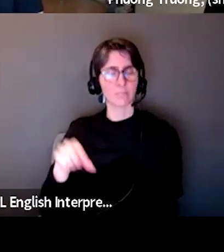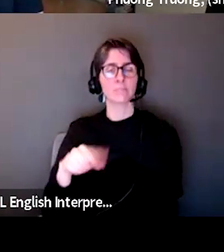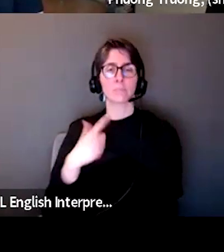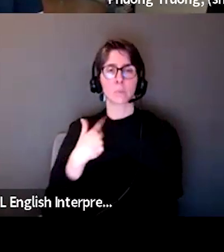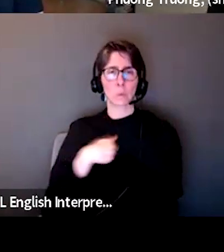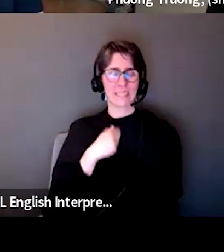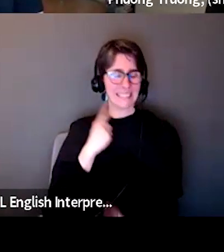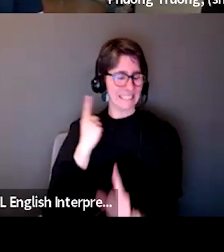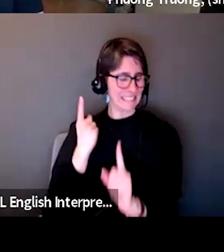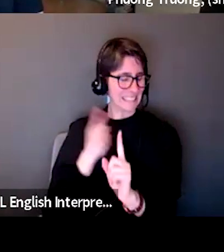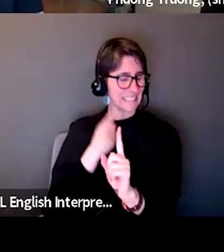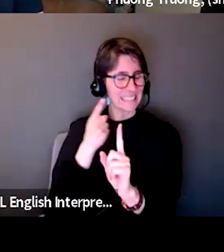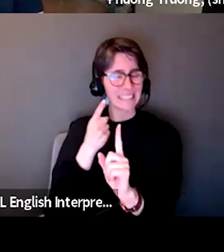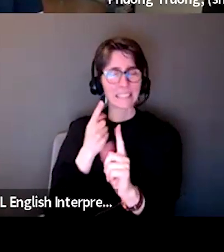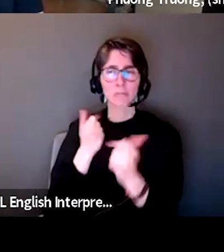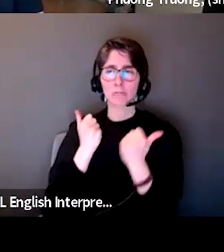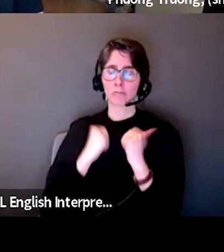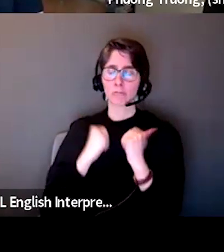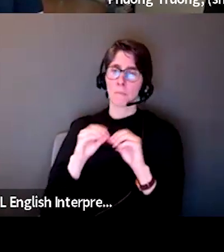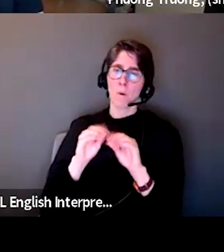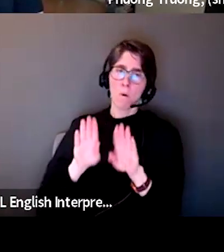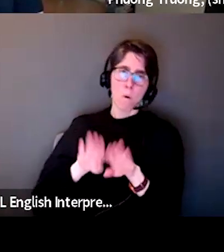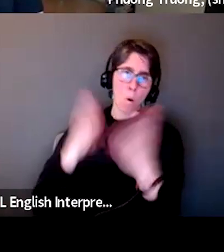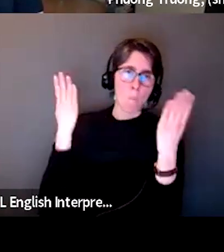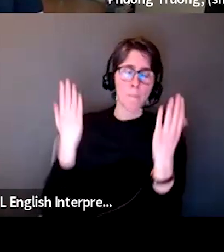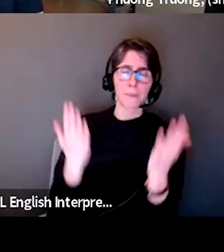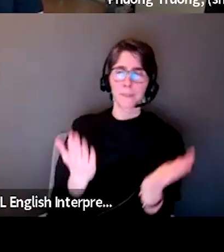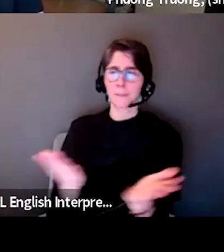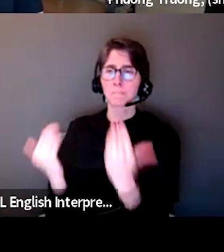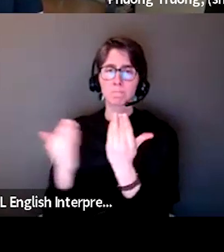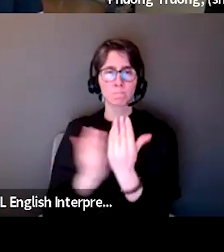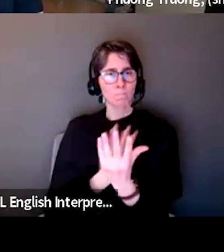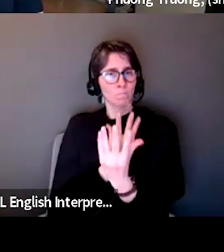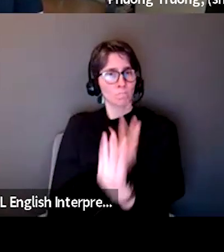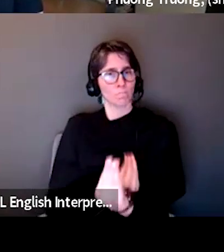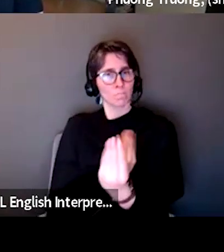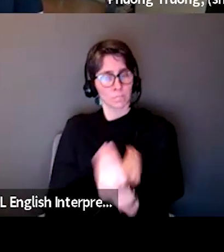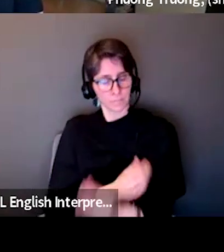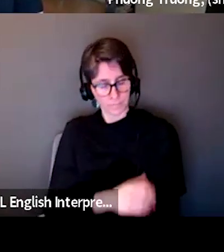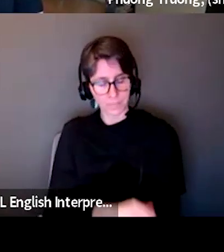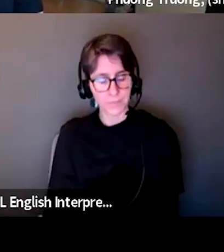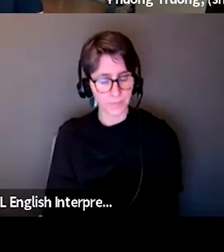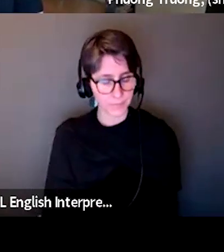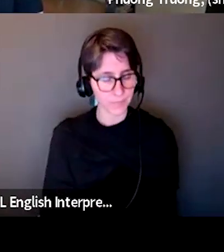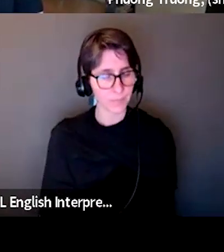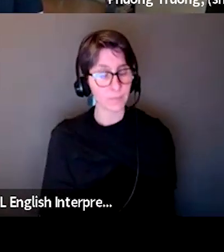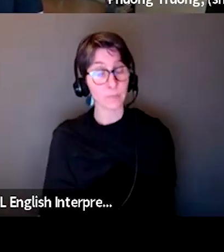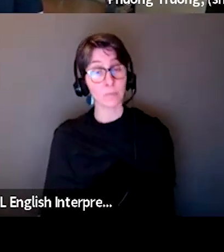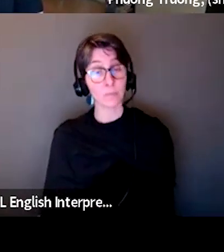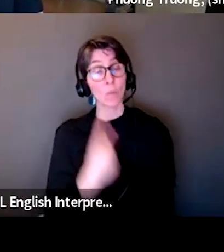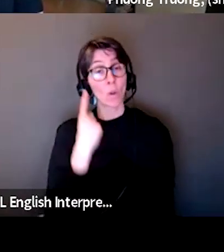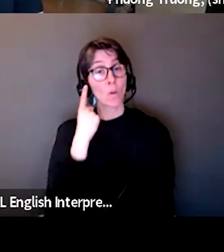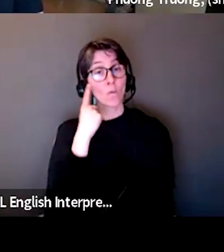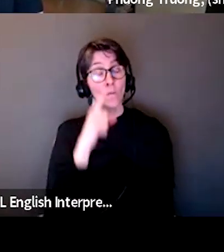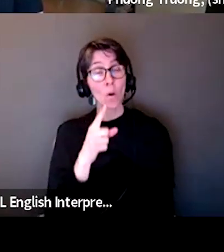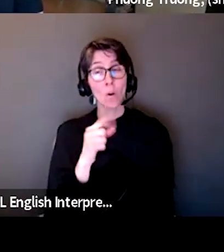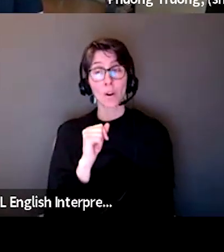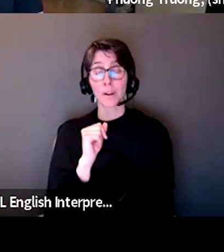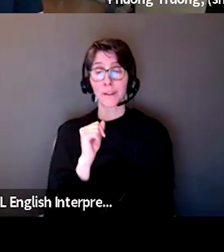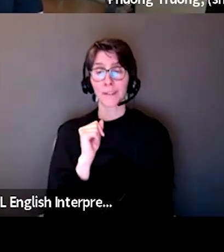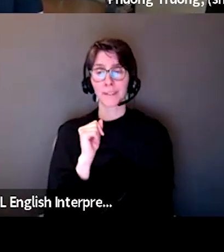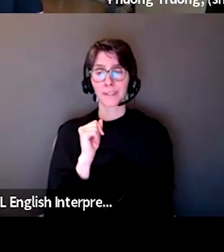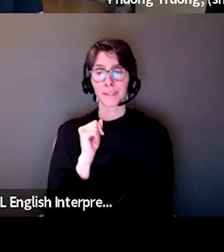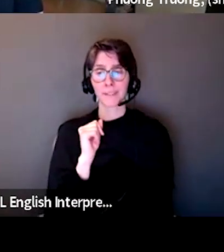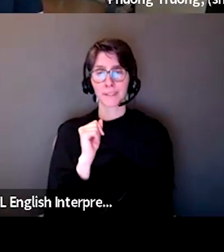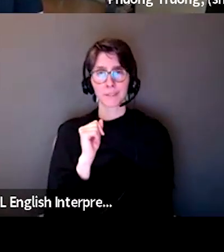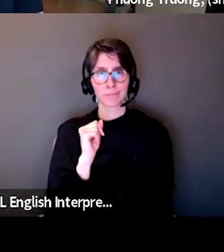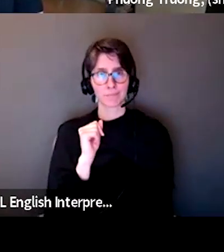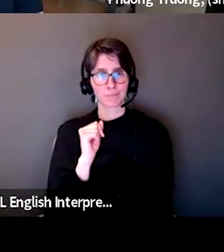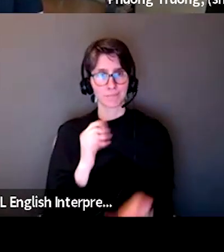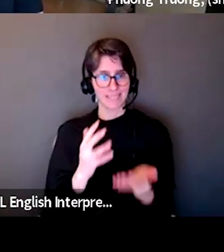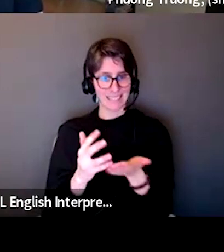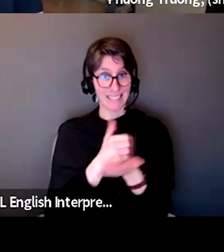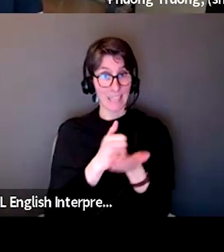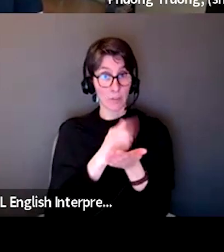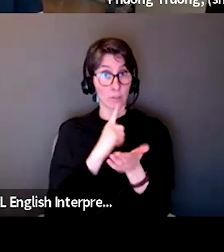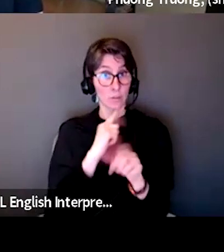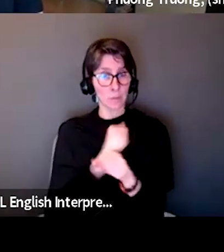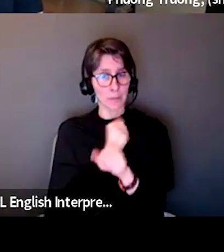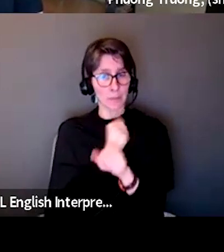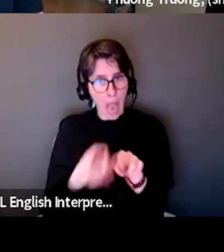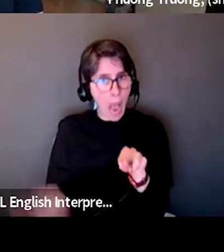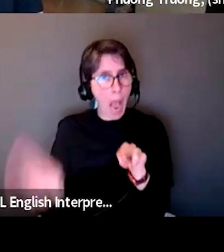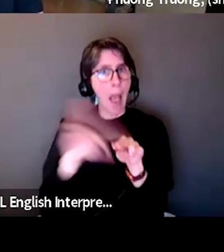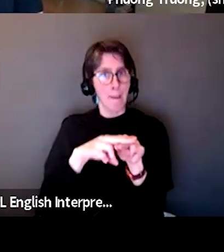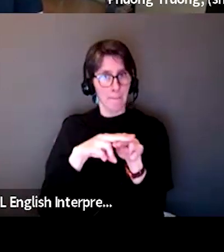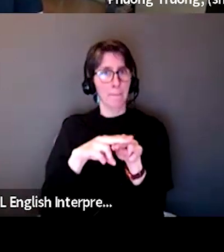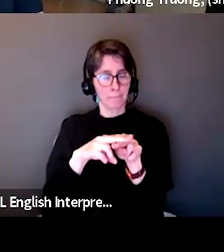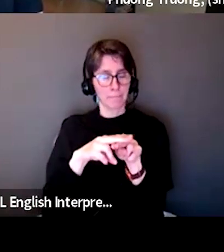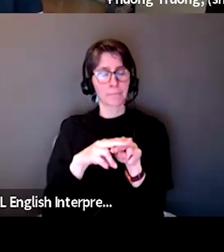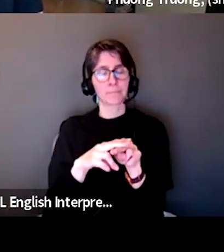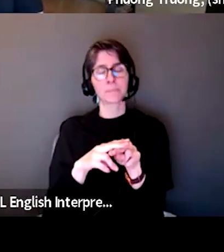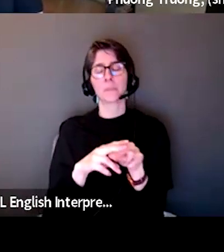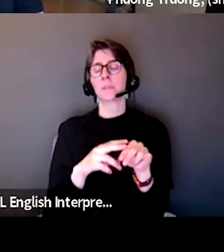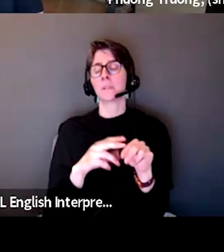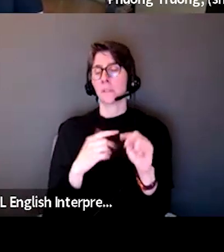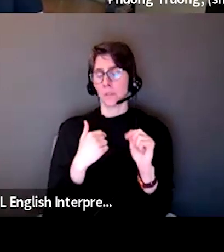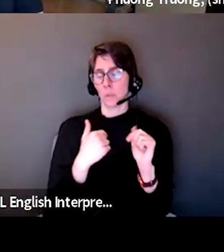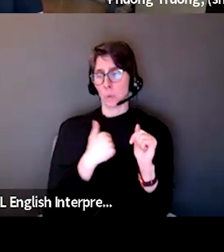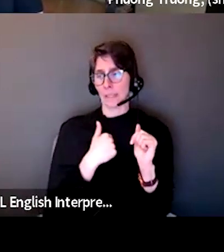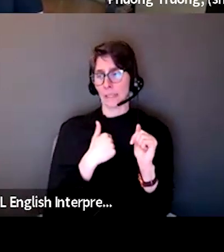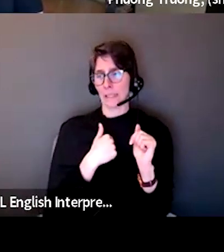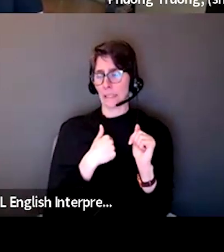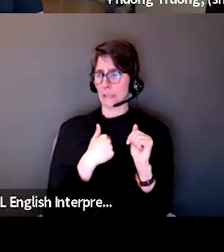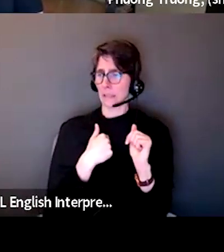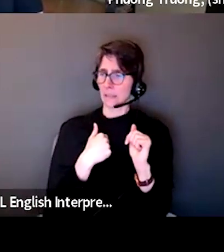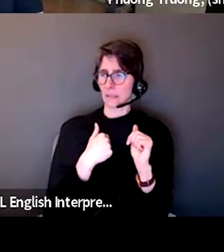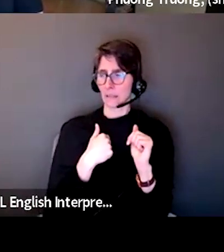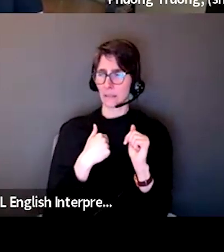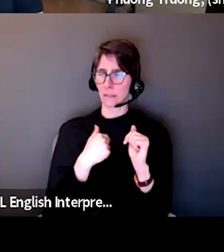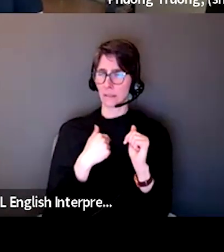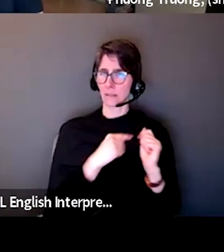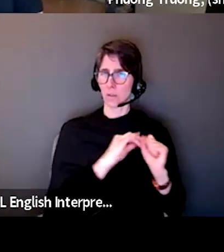to have that in ours. In terms of actually having salaries go up, we've, well, maybe since COVID,